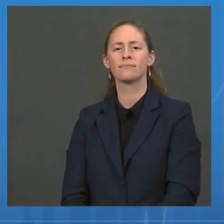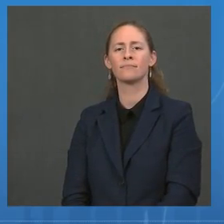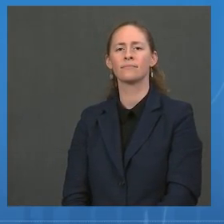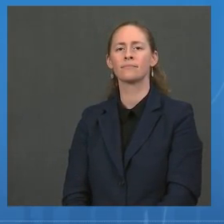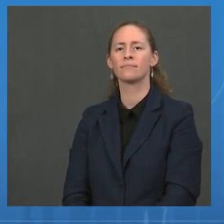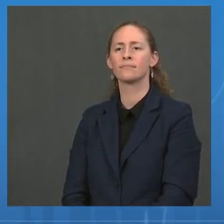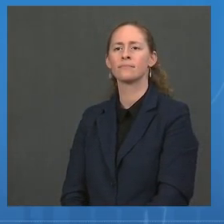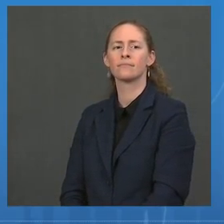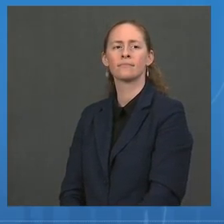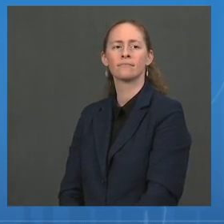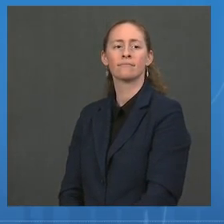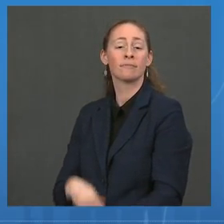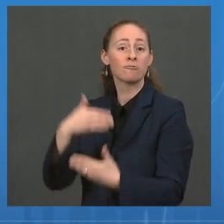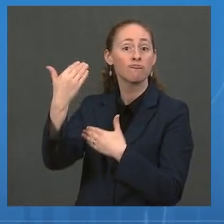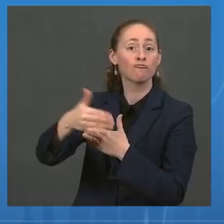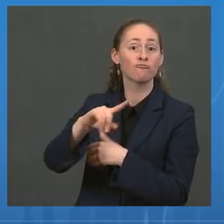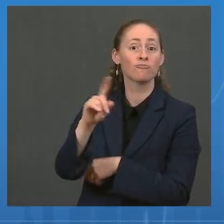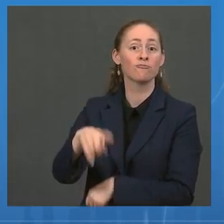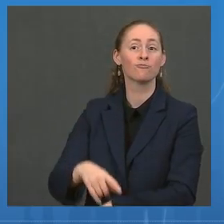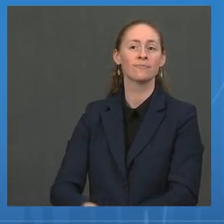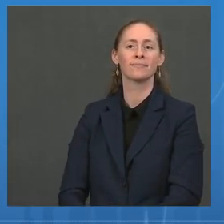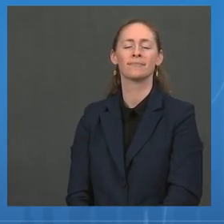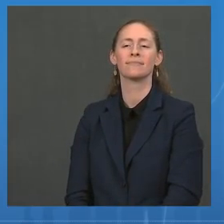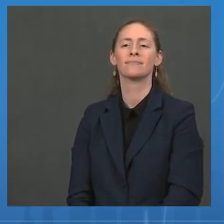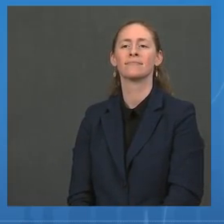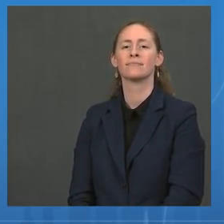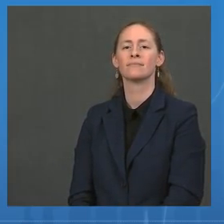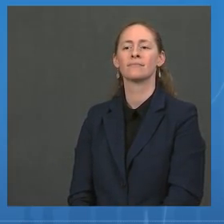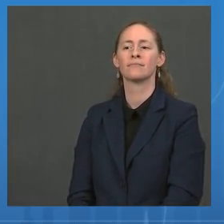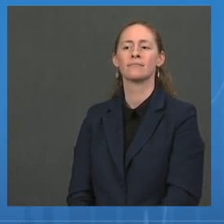Next question. Moderator: Let's go to Kaitlan Collins at CNN.